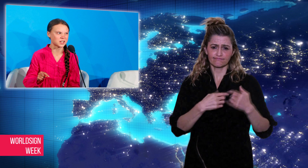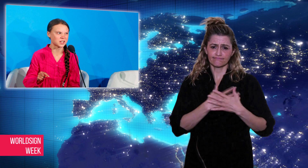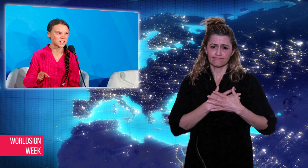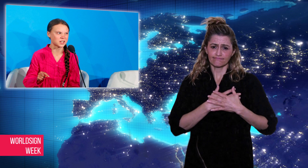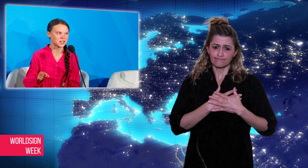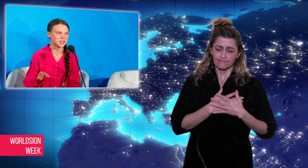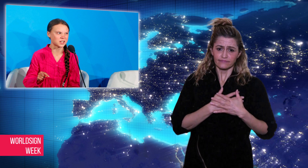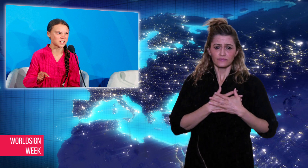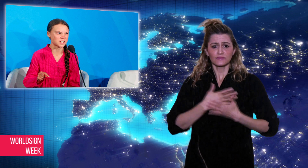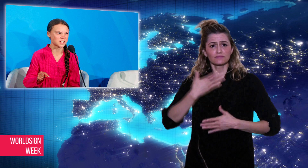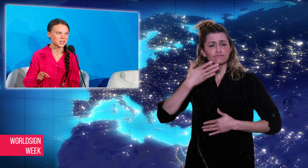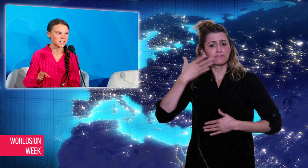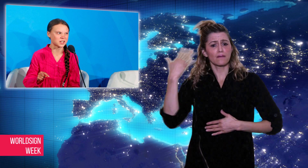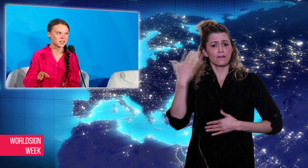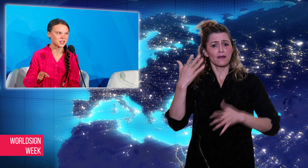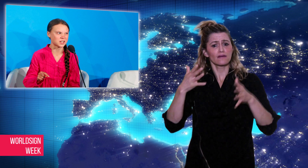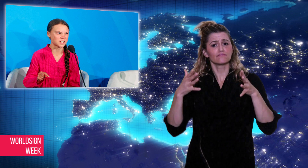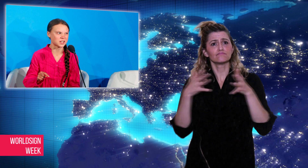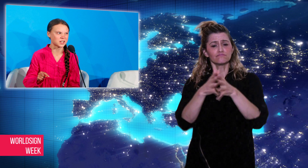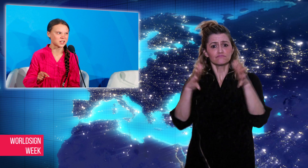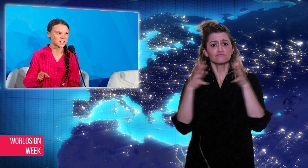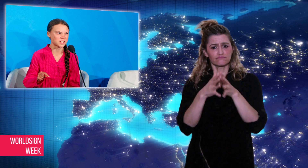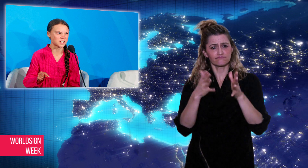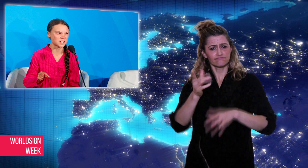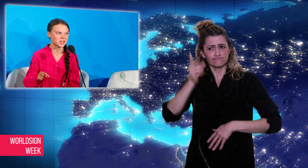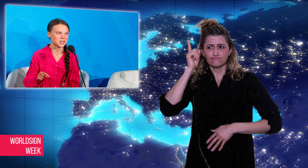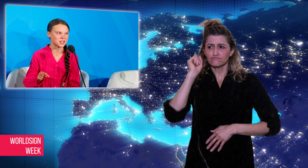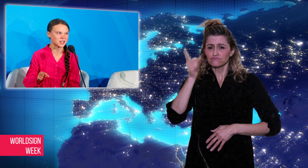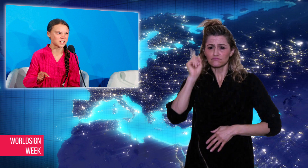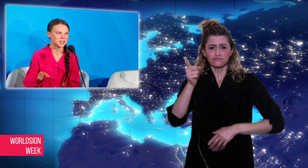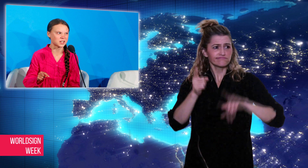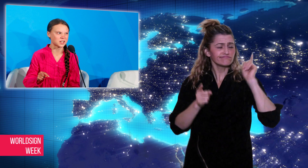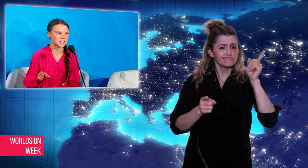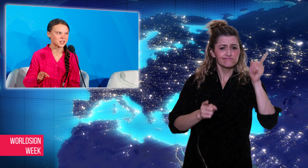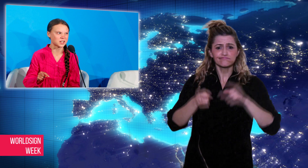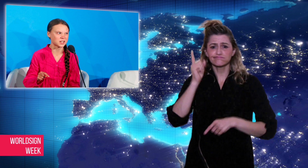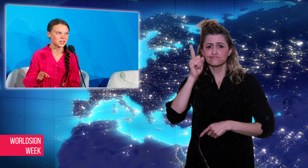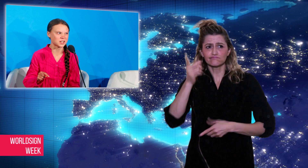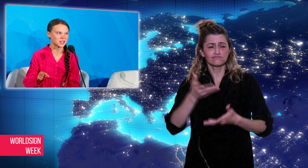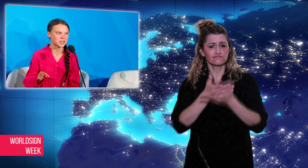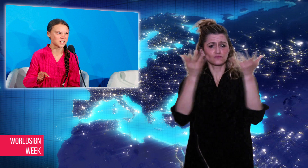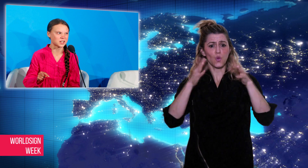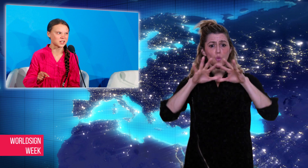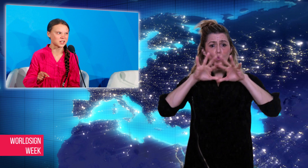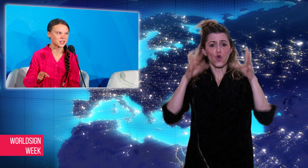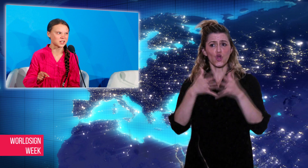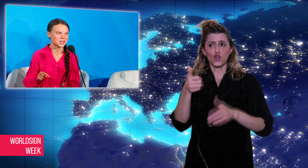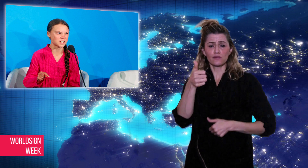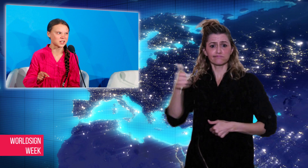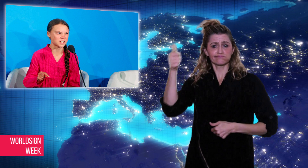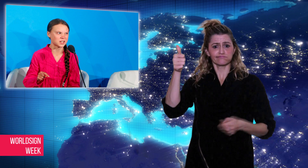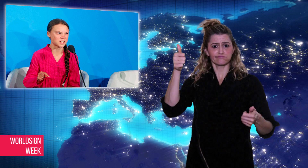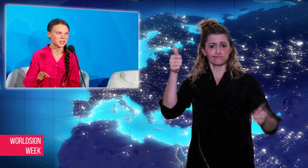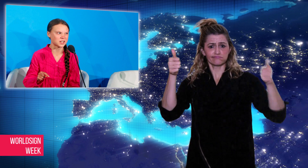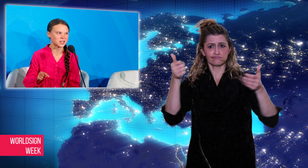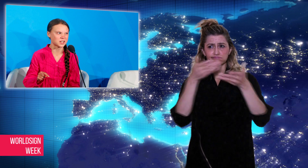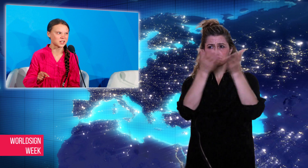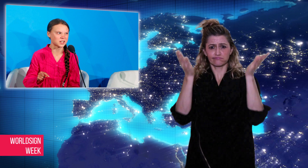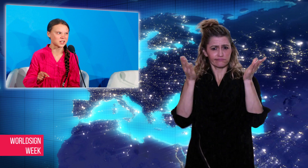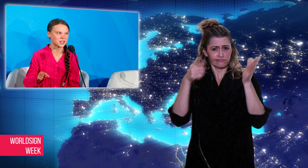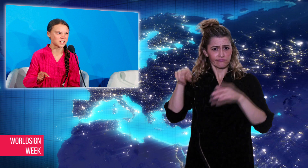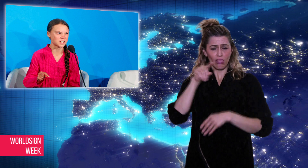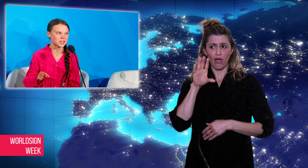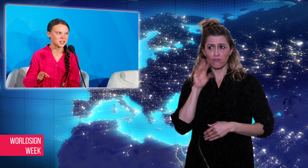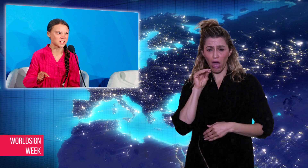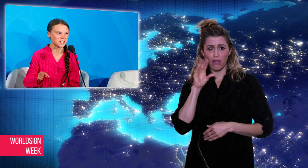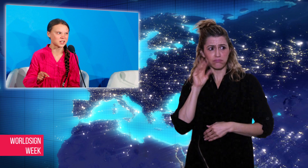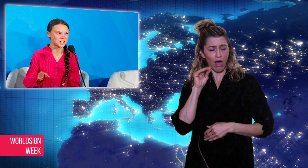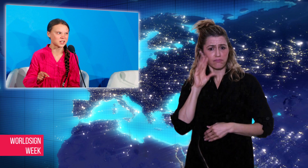impassioned speech, berating the world leaders